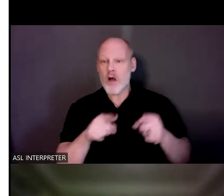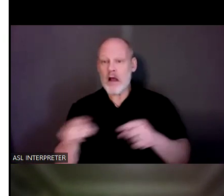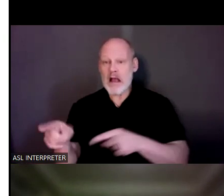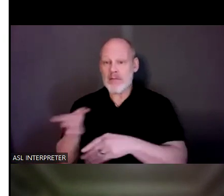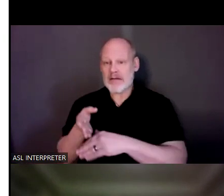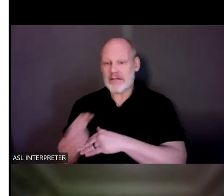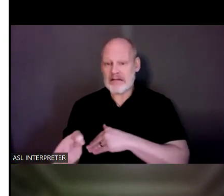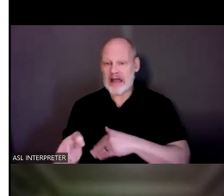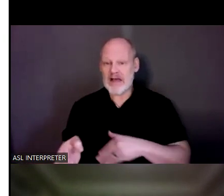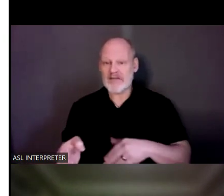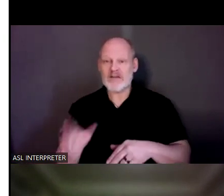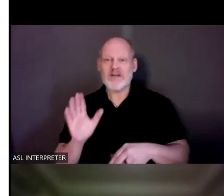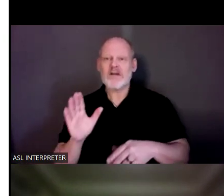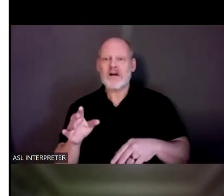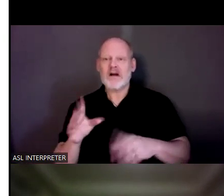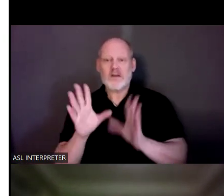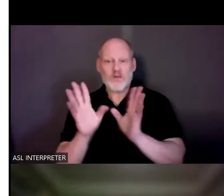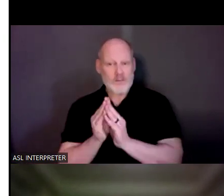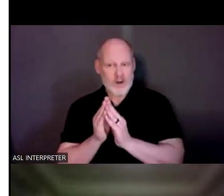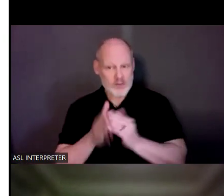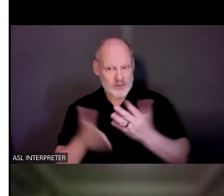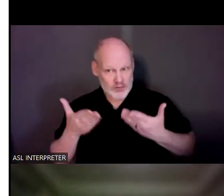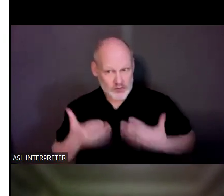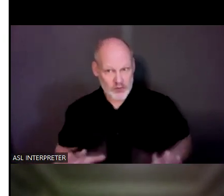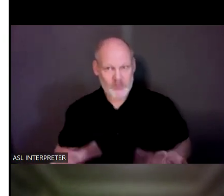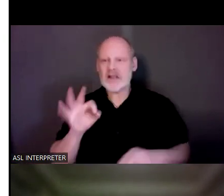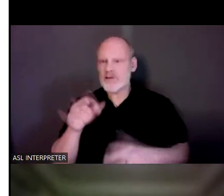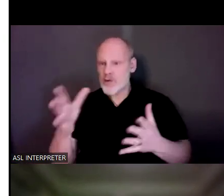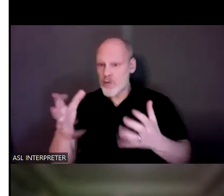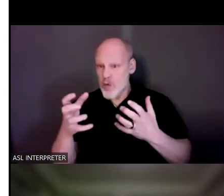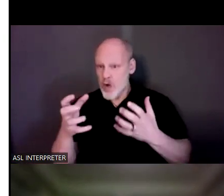feedback survey so if you have people that you want to be on our webinar this next year you